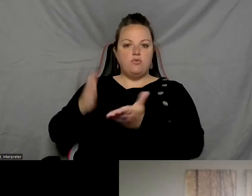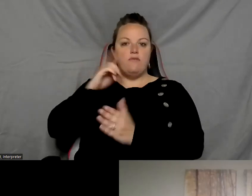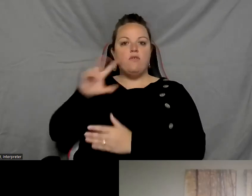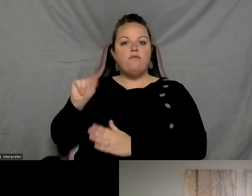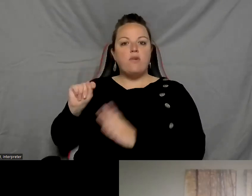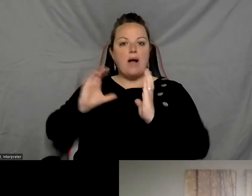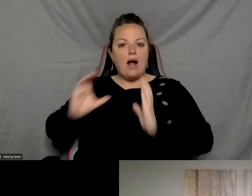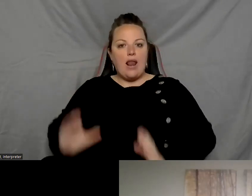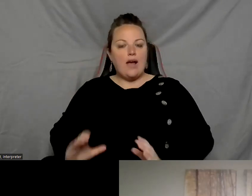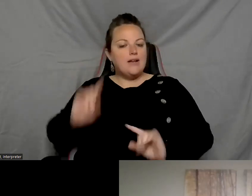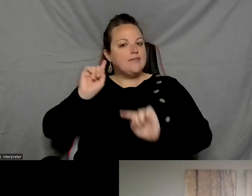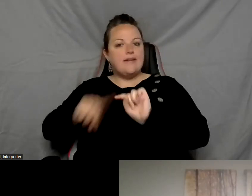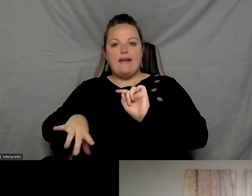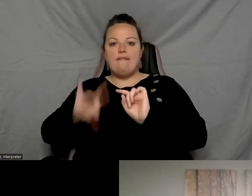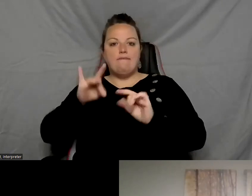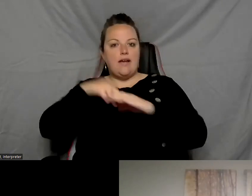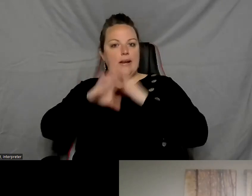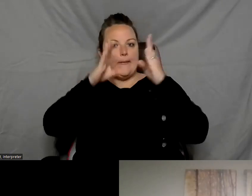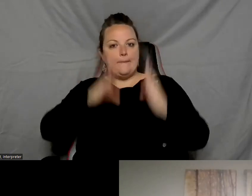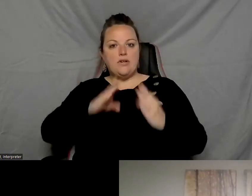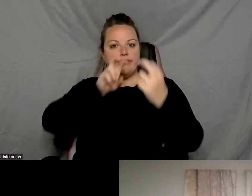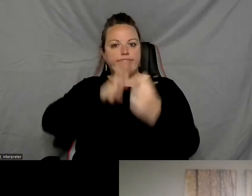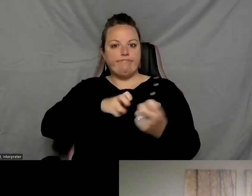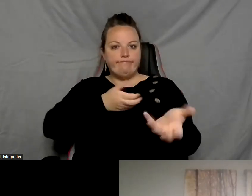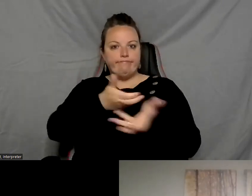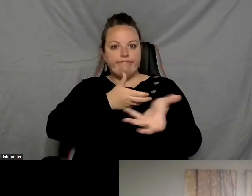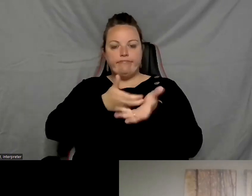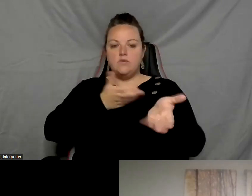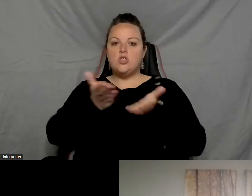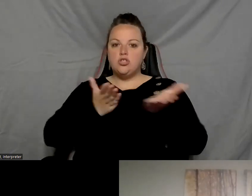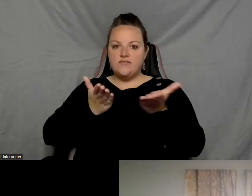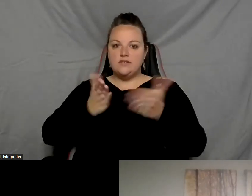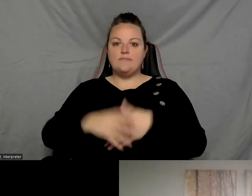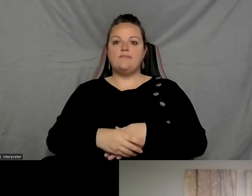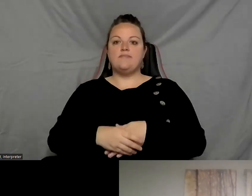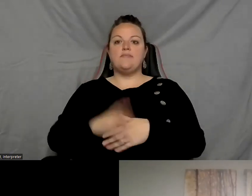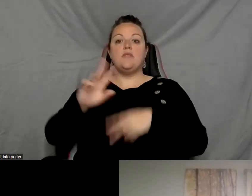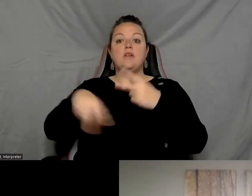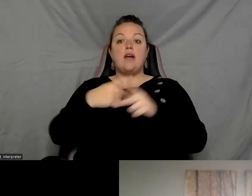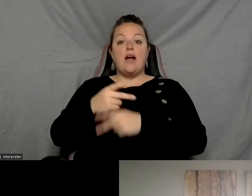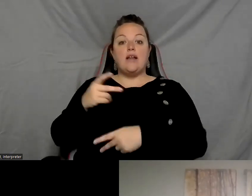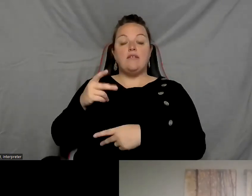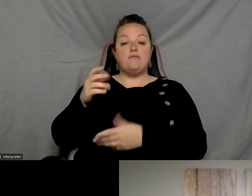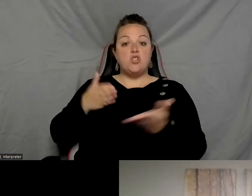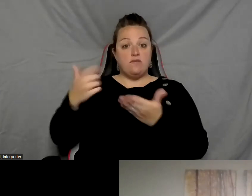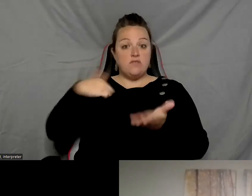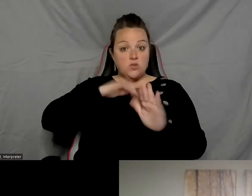been able to find in person services. What type of health care services do OTs provide?